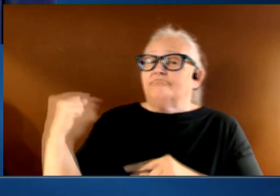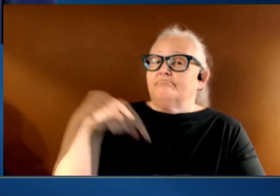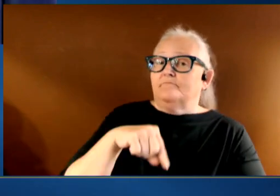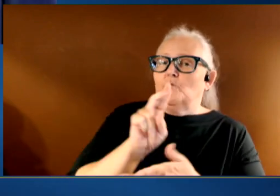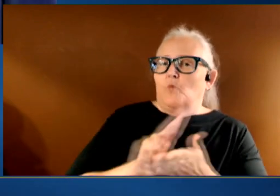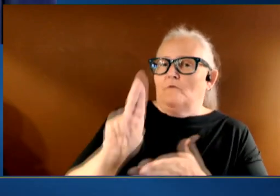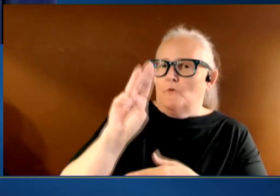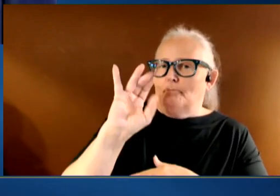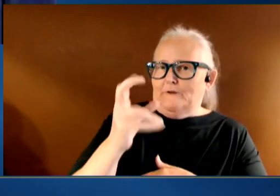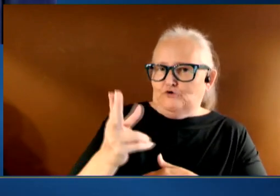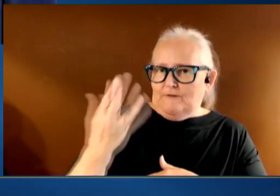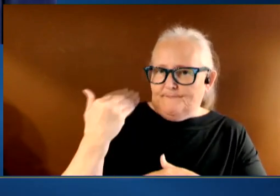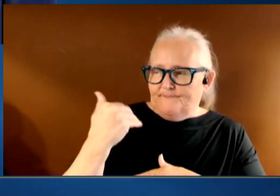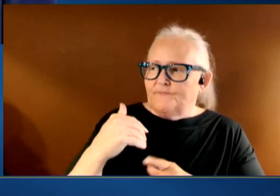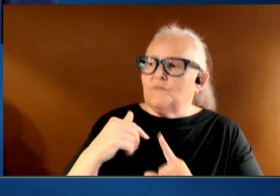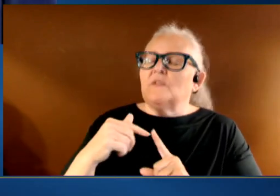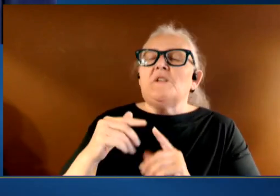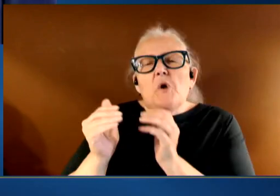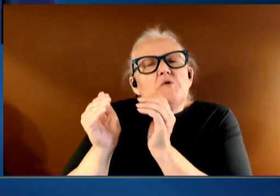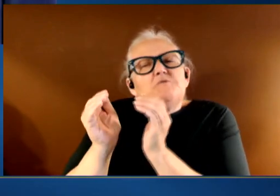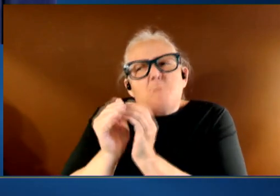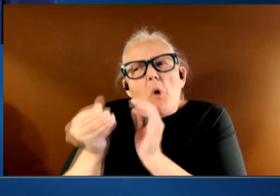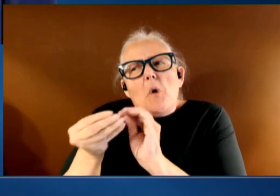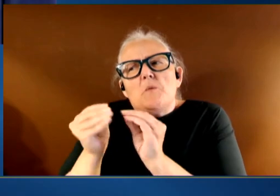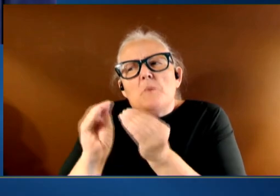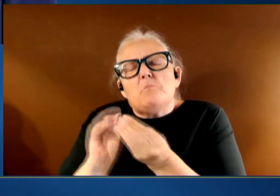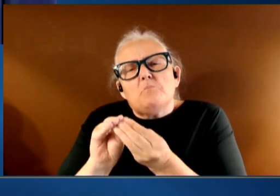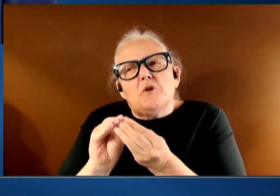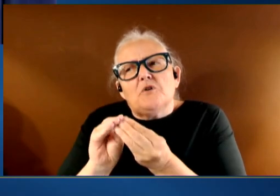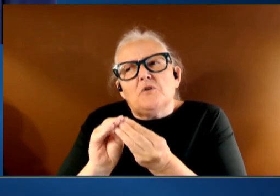where we had a small population, and Kim Lee Davis [spelled phonetically], who's in the audience,